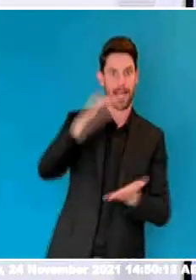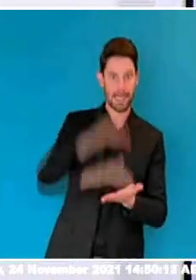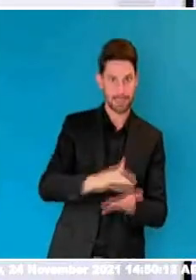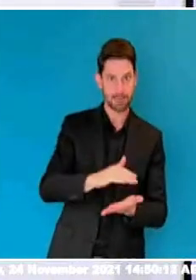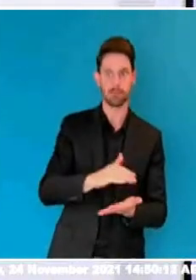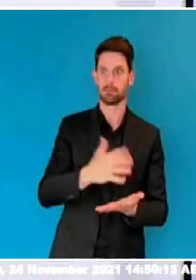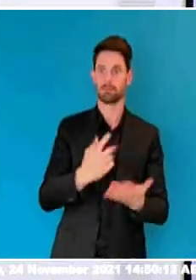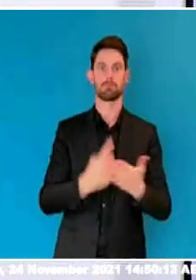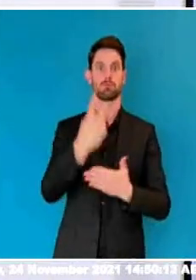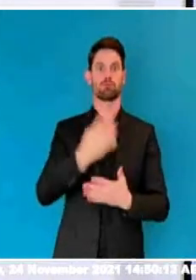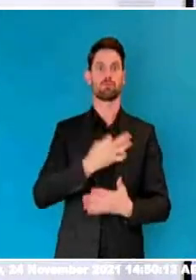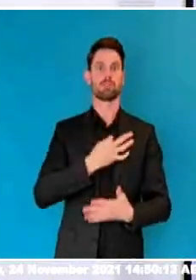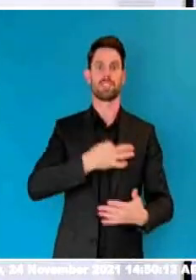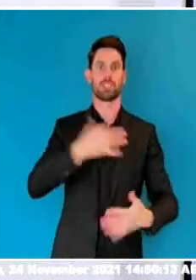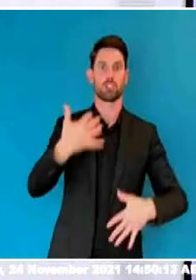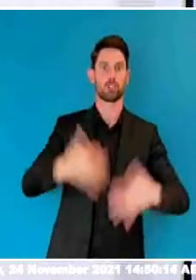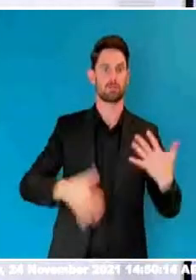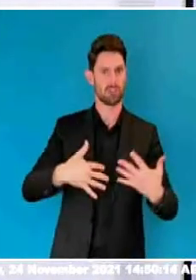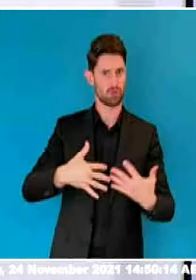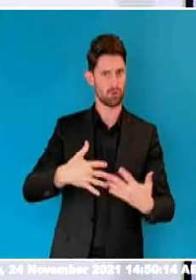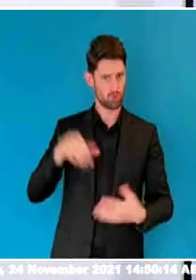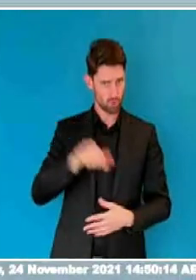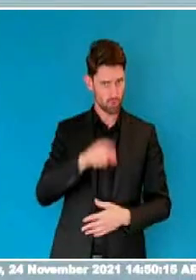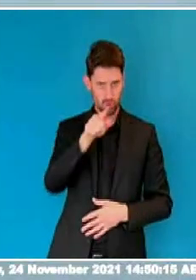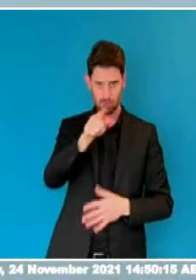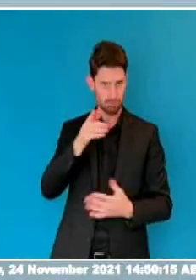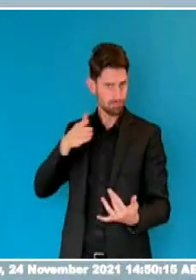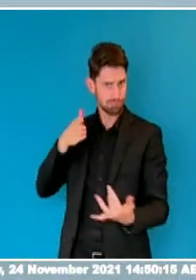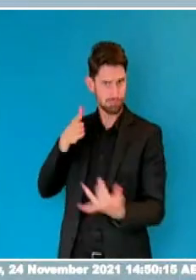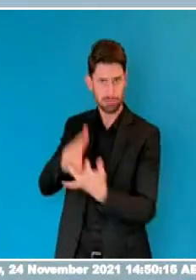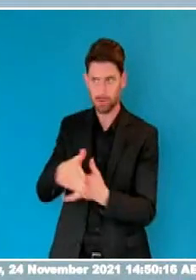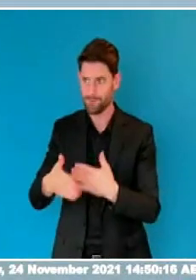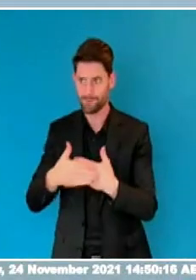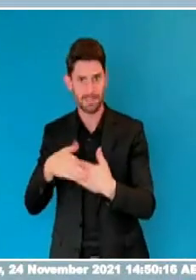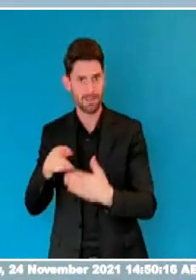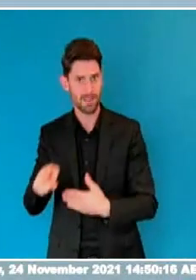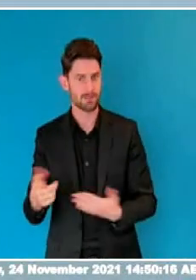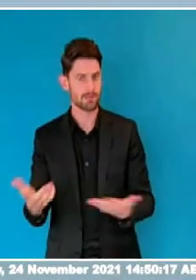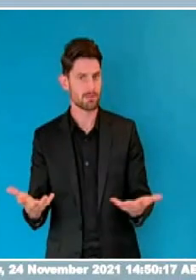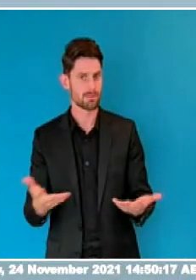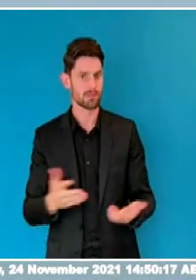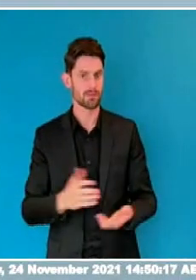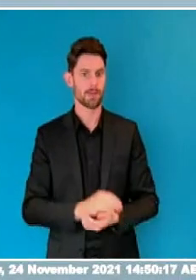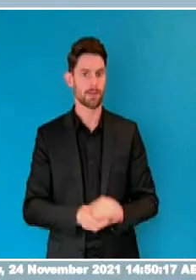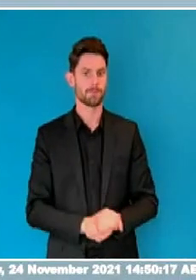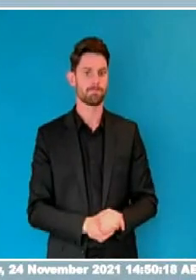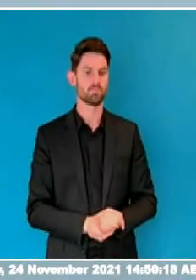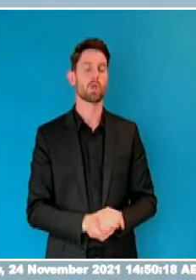With our regulatory hat on, Ms Eastman the employer needs to assess the